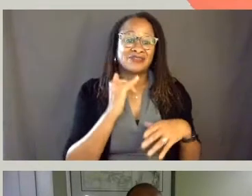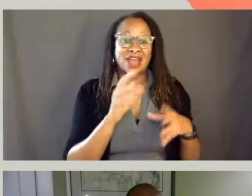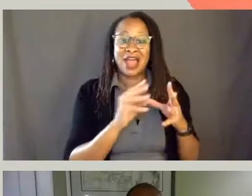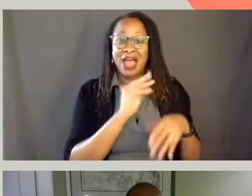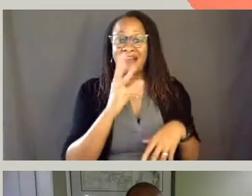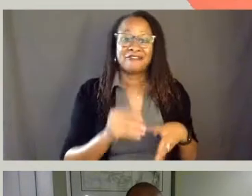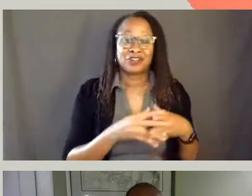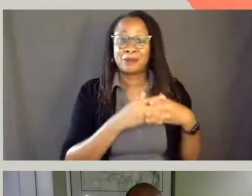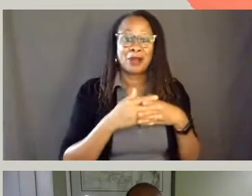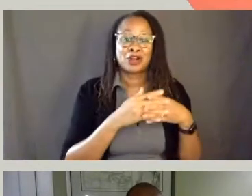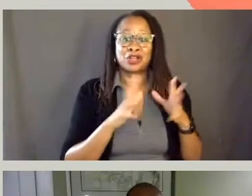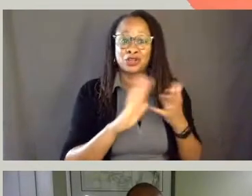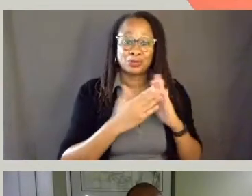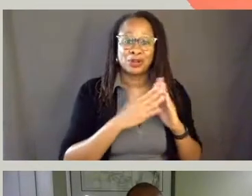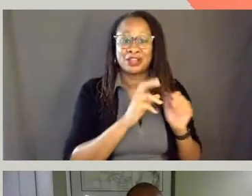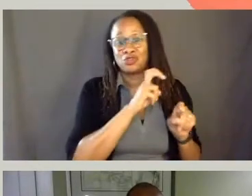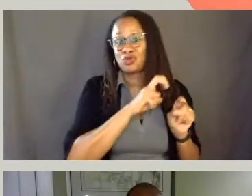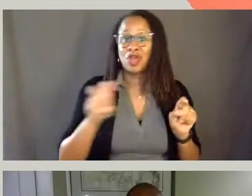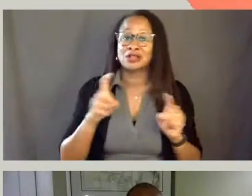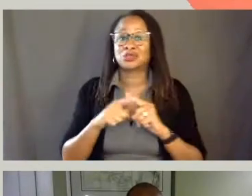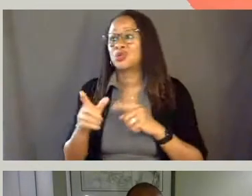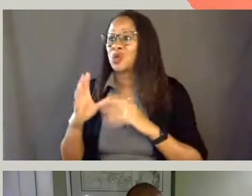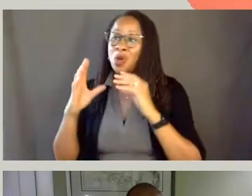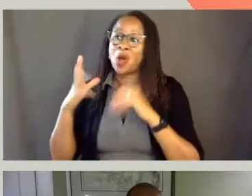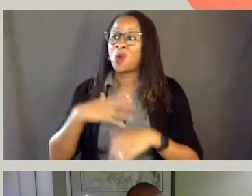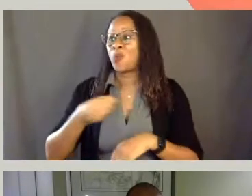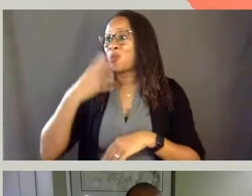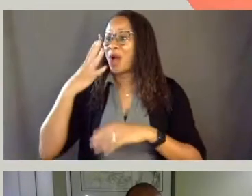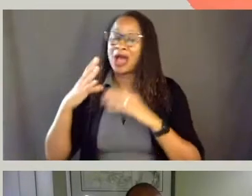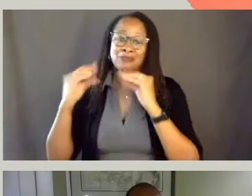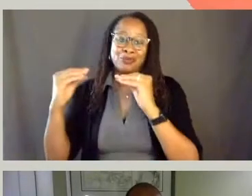it's kinda like all stood back and via the listening I